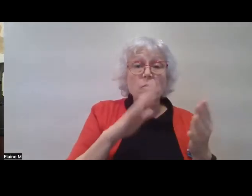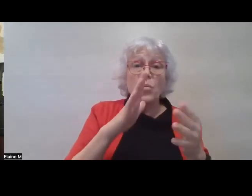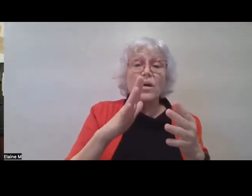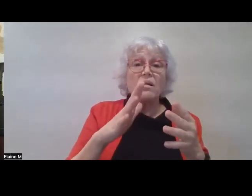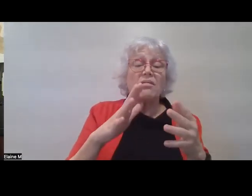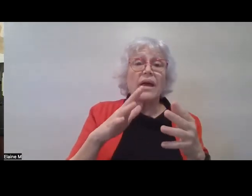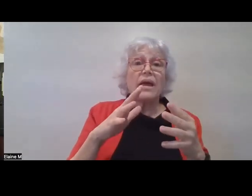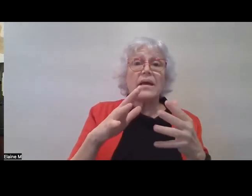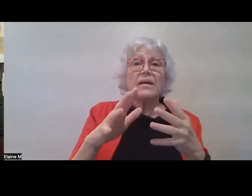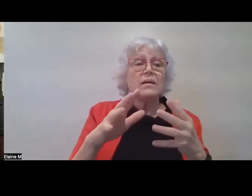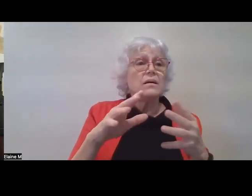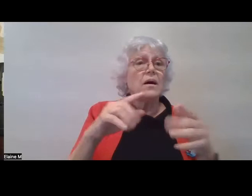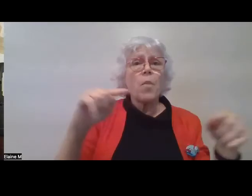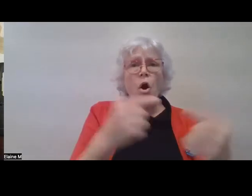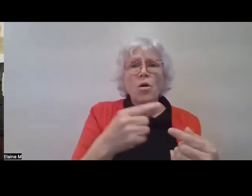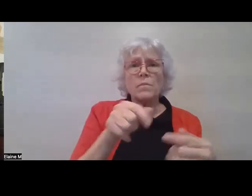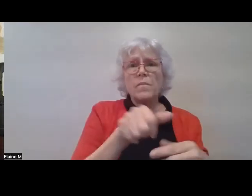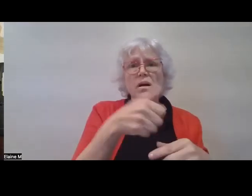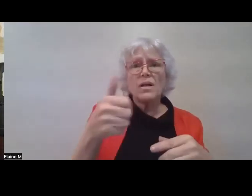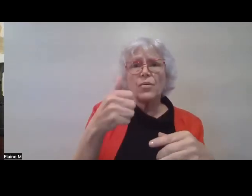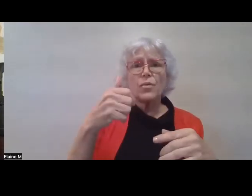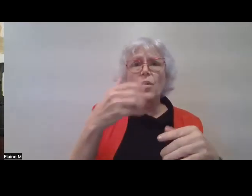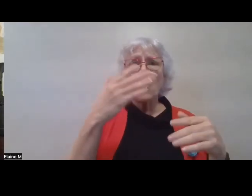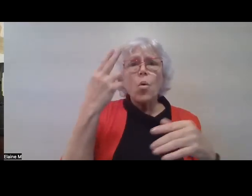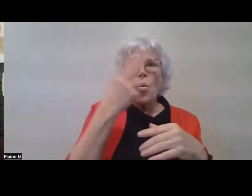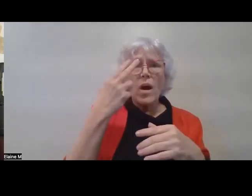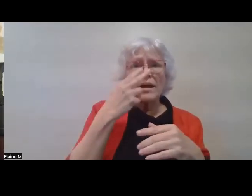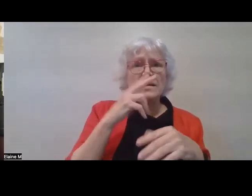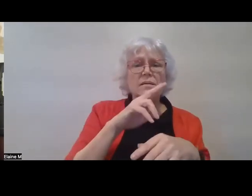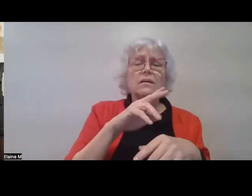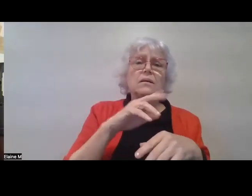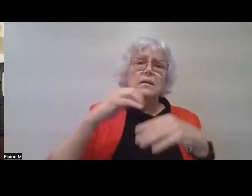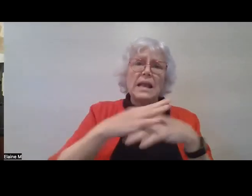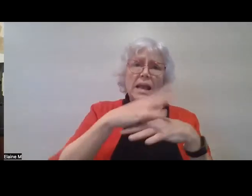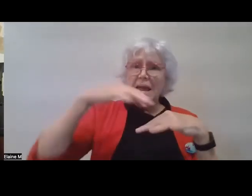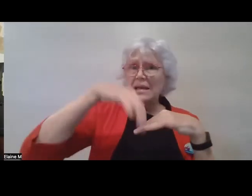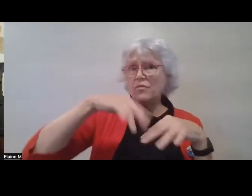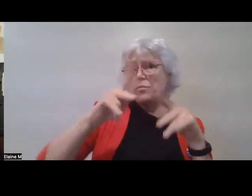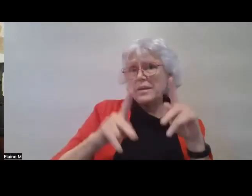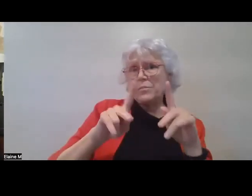others impacted is yet to be seen. So, those of us that are considered American